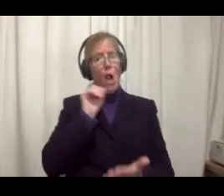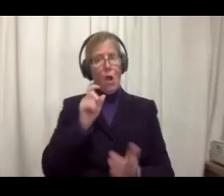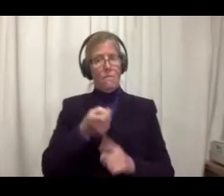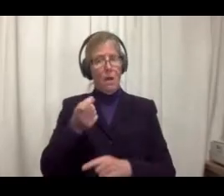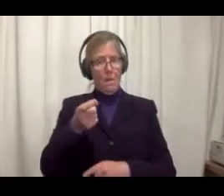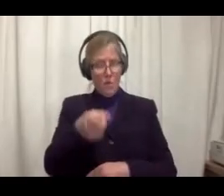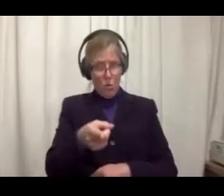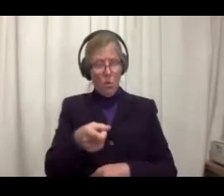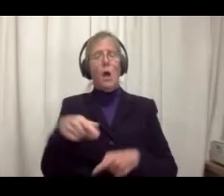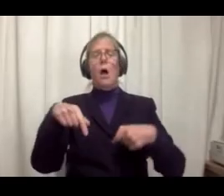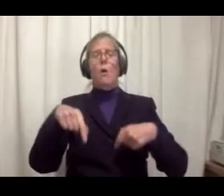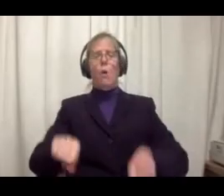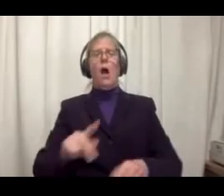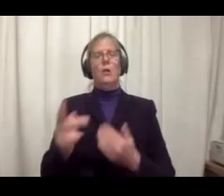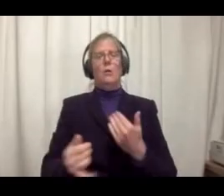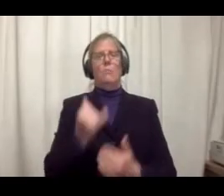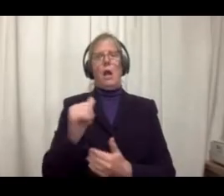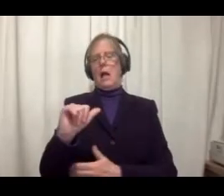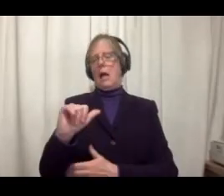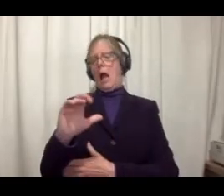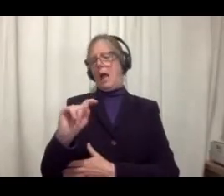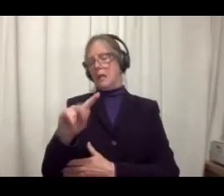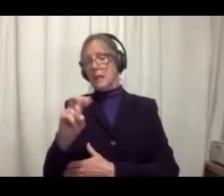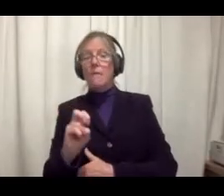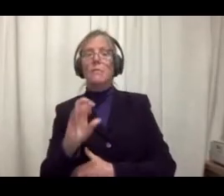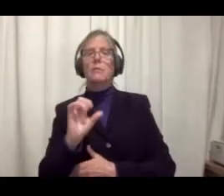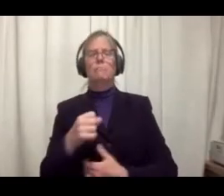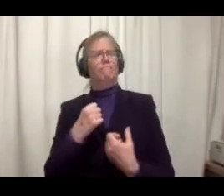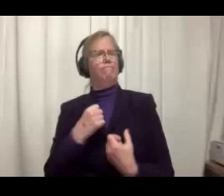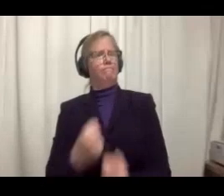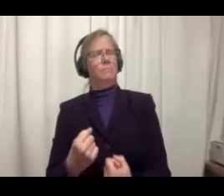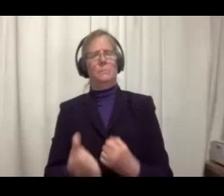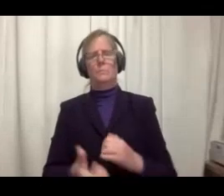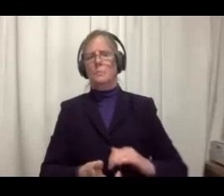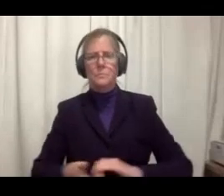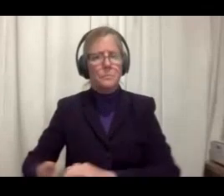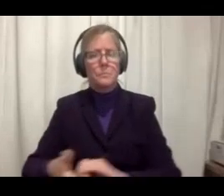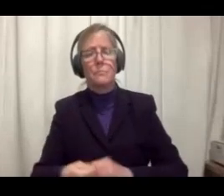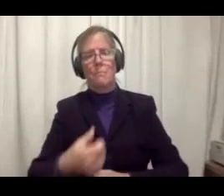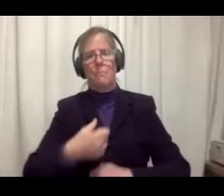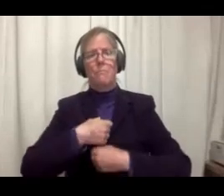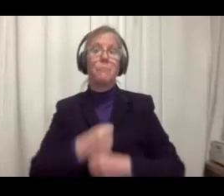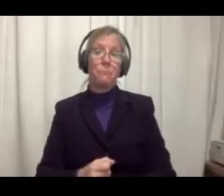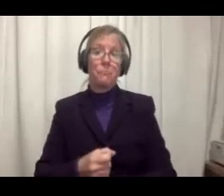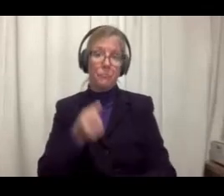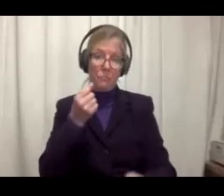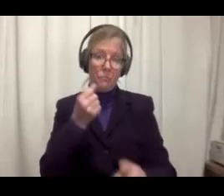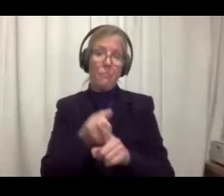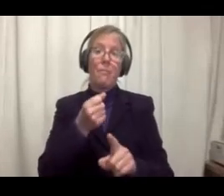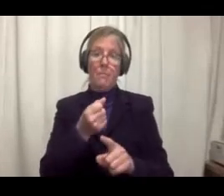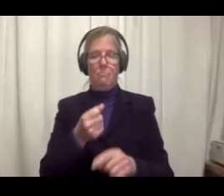which can strengthen collaboration and make a greater impact in real time.